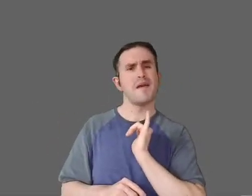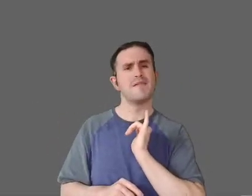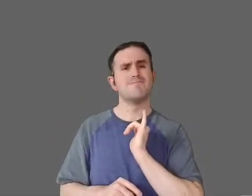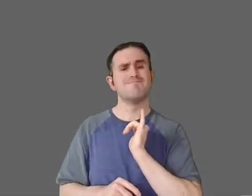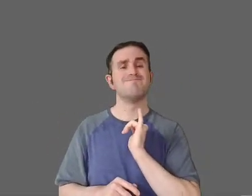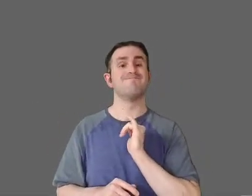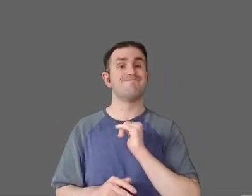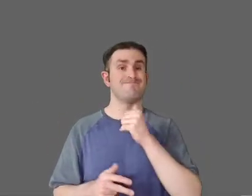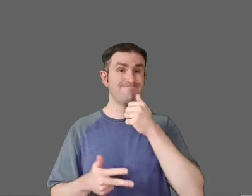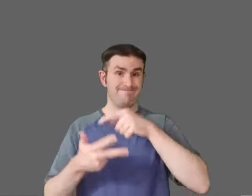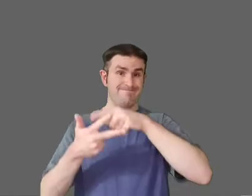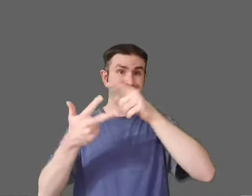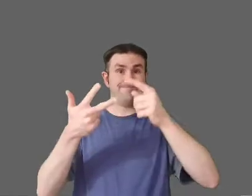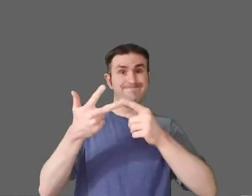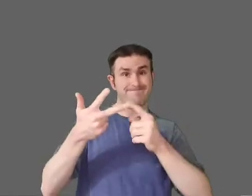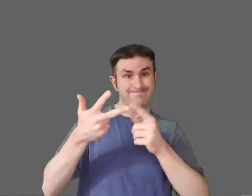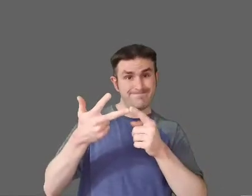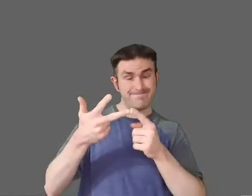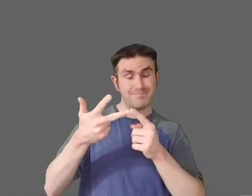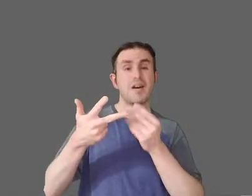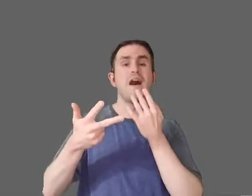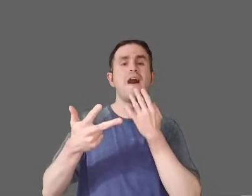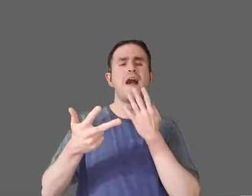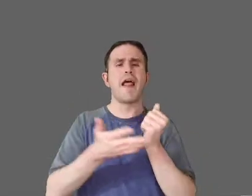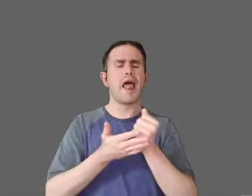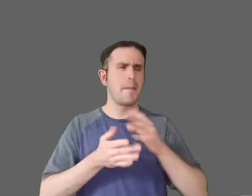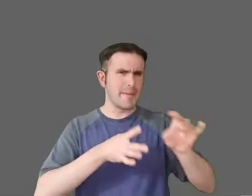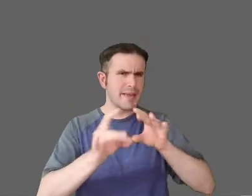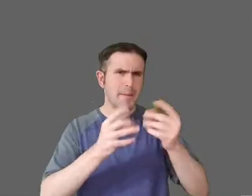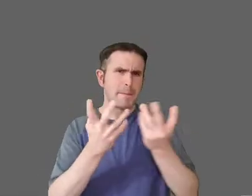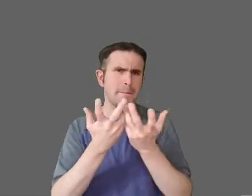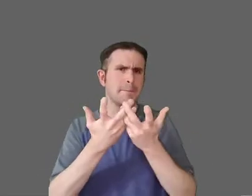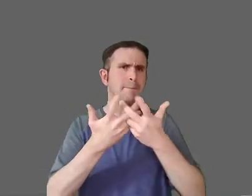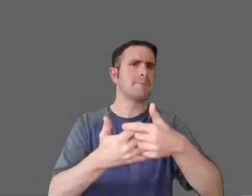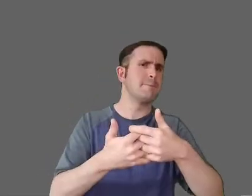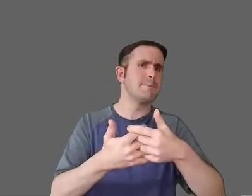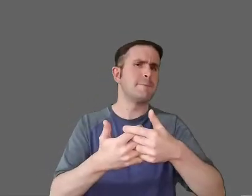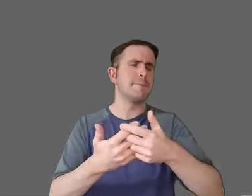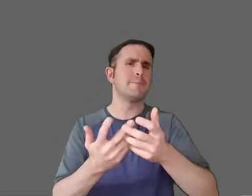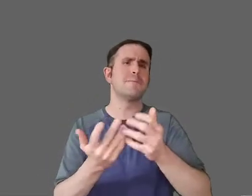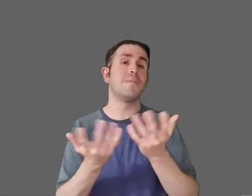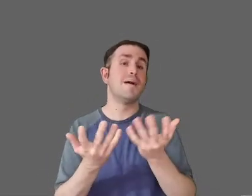Now, our third way that you can look at for, uh... finding colors that will go well together